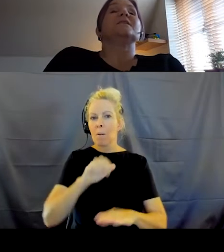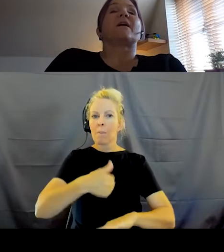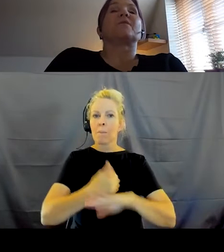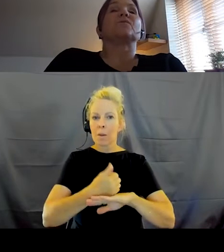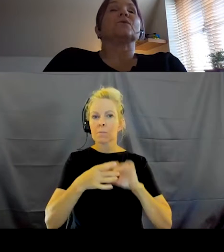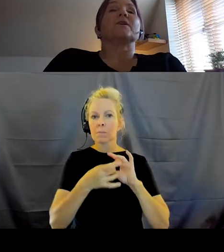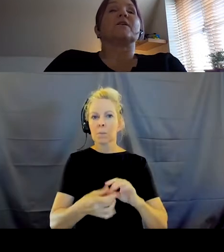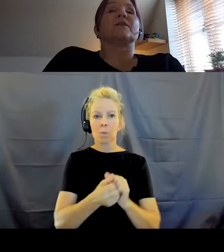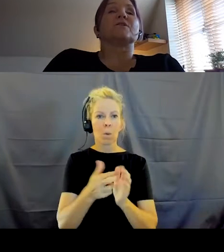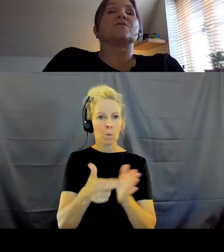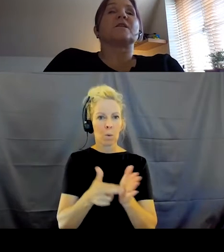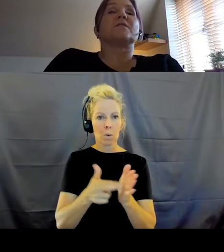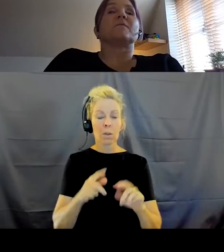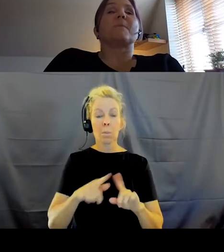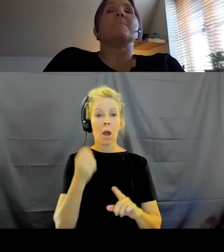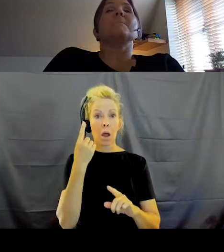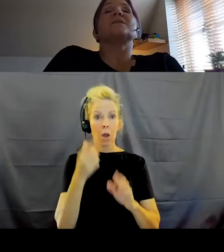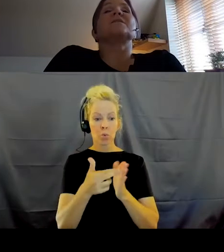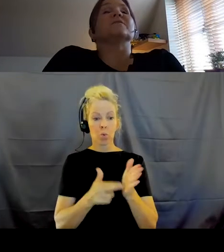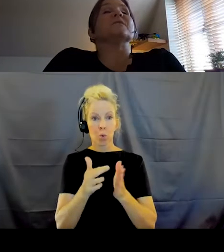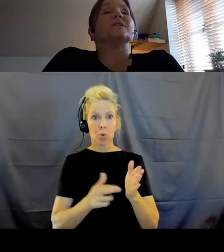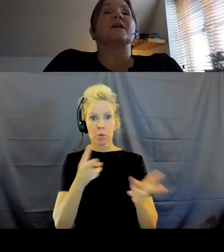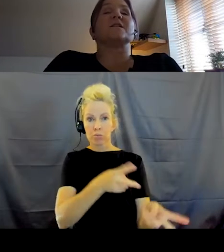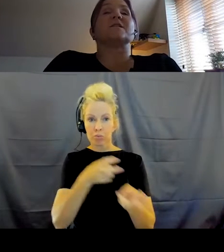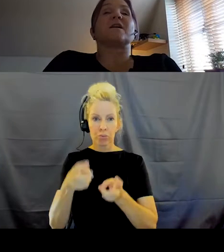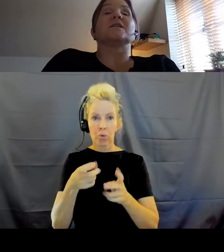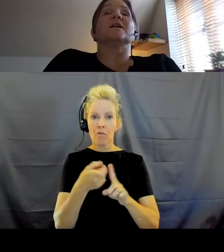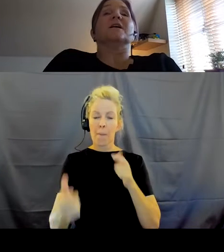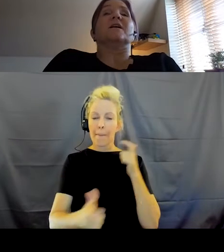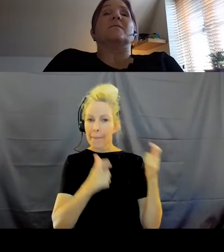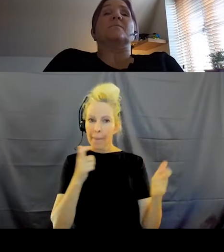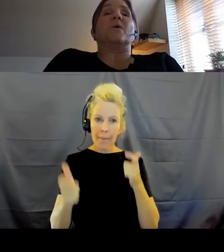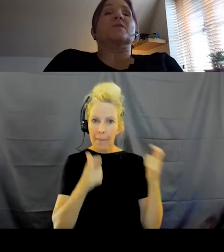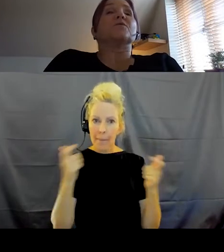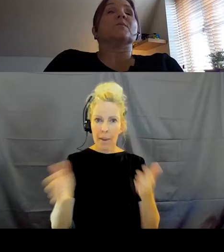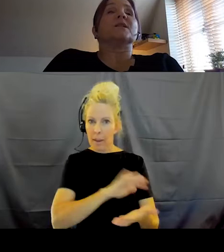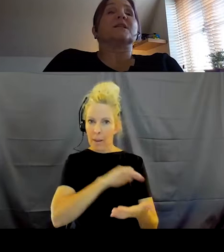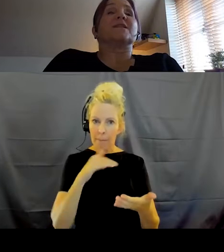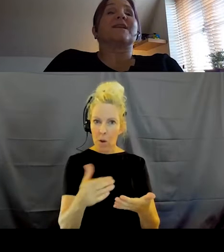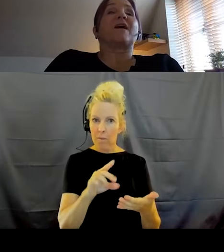is that the rules have kind of been extracted from a massive data set where as former TTS did not